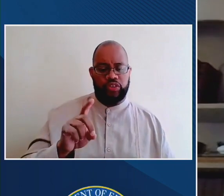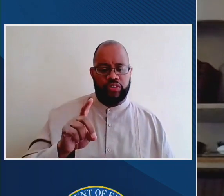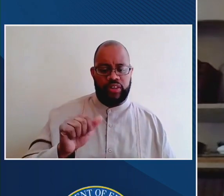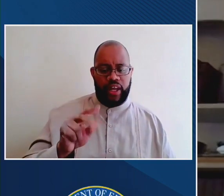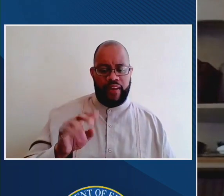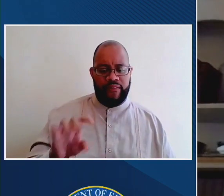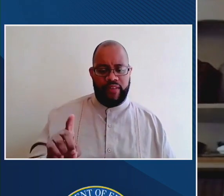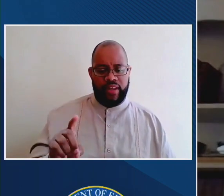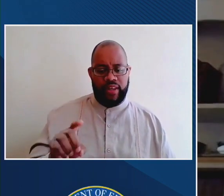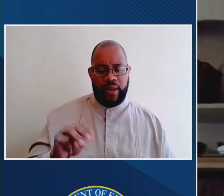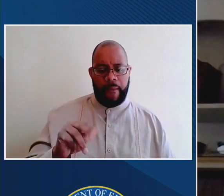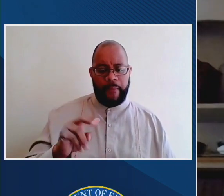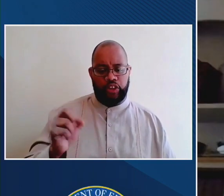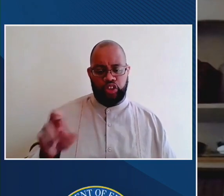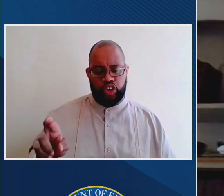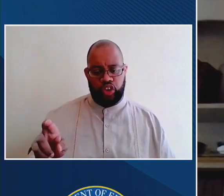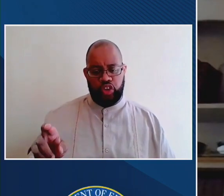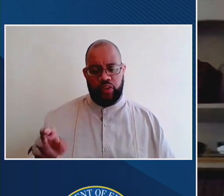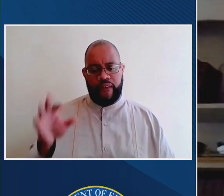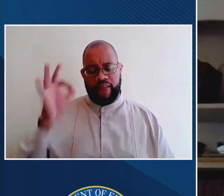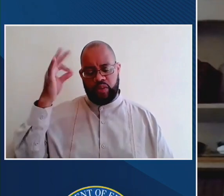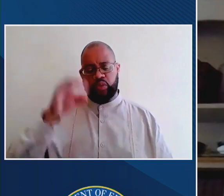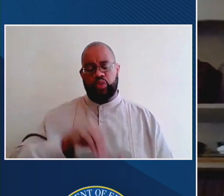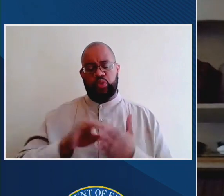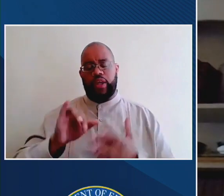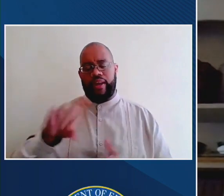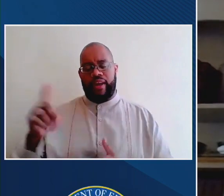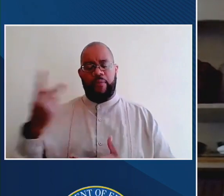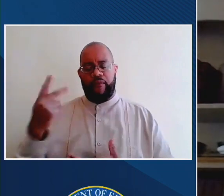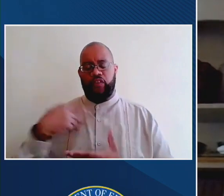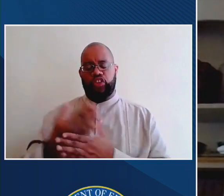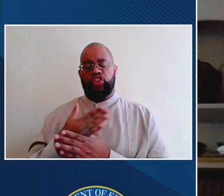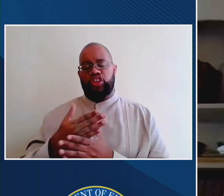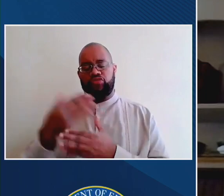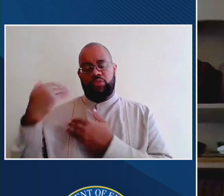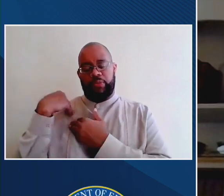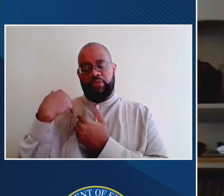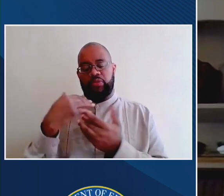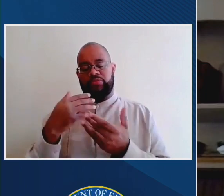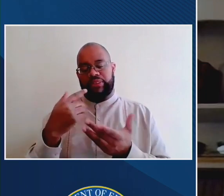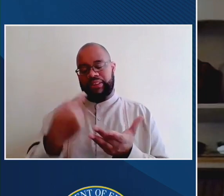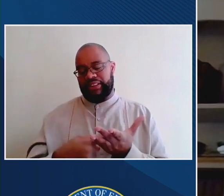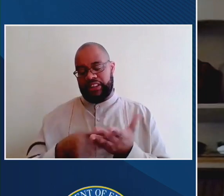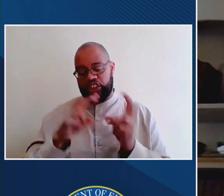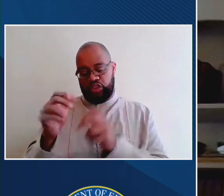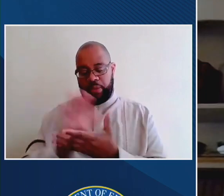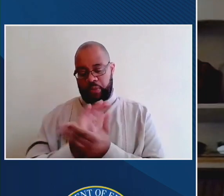David and I are sort of sharing the responsibility of walking through these issue papers with you. So, I'm taking the